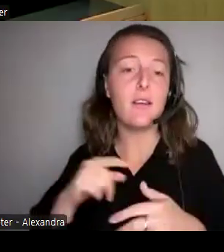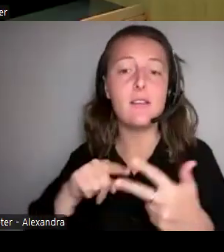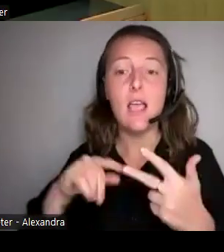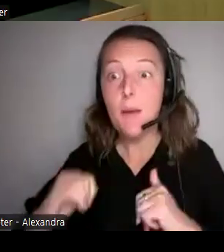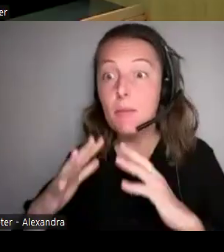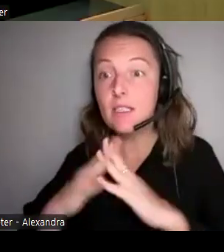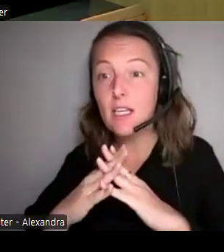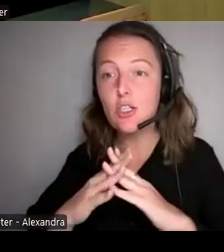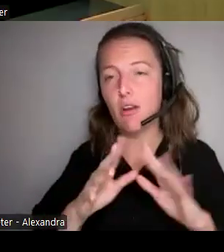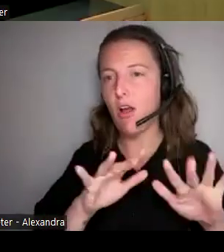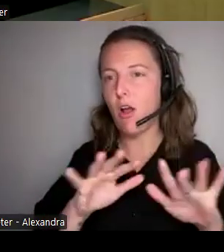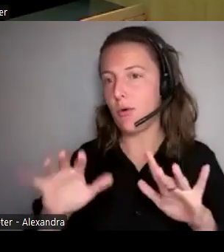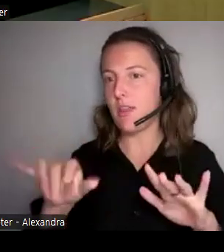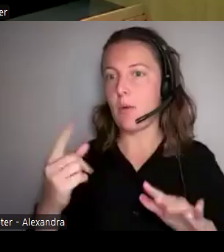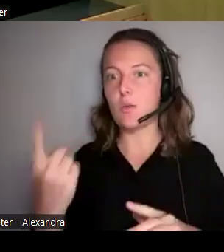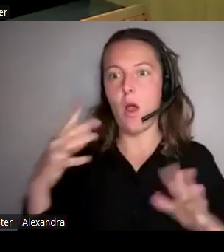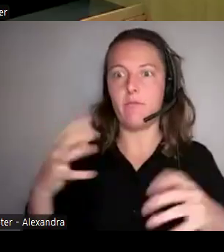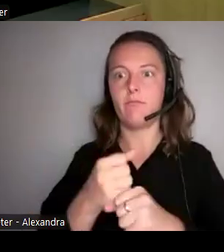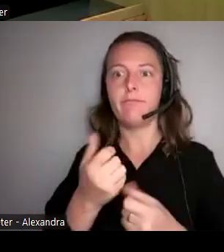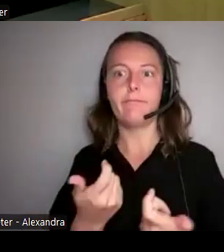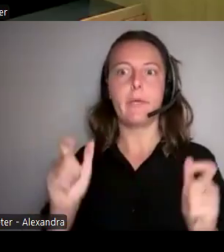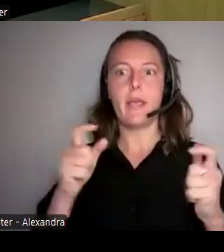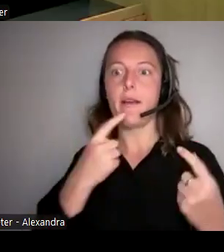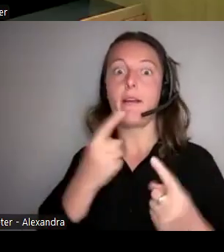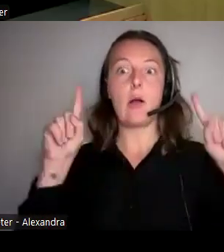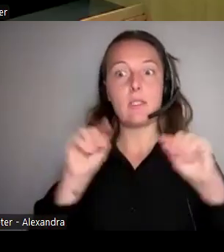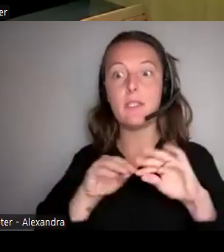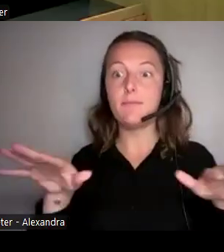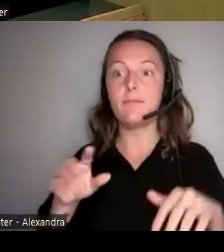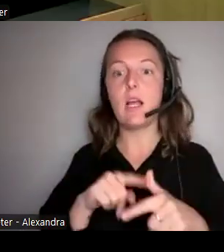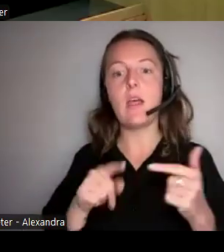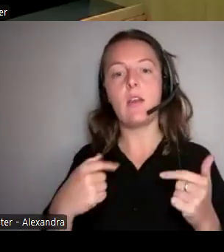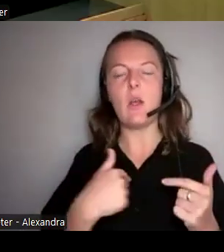all in one big announcement and I was like we're going to take the services and implementation